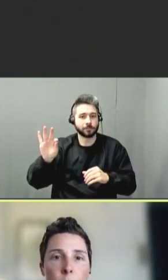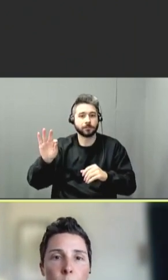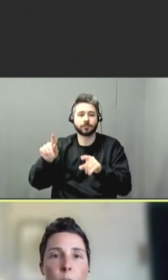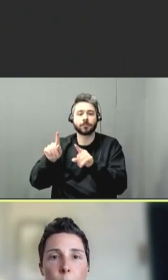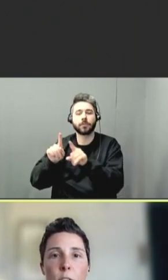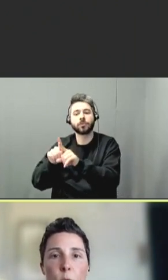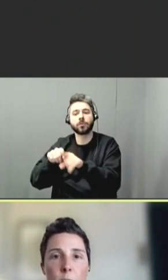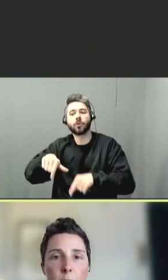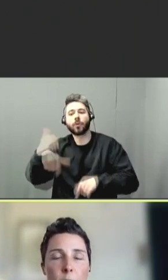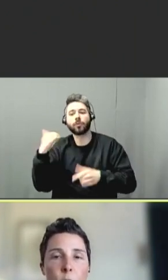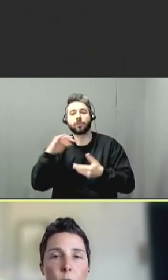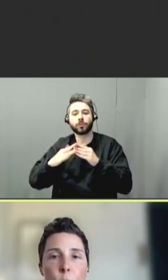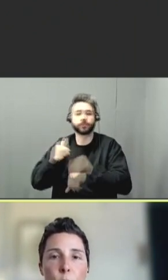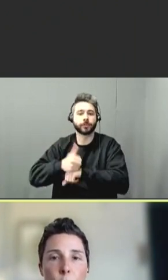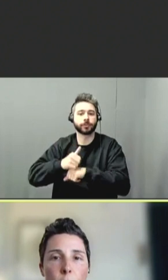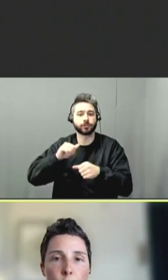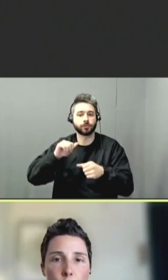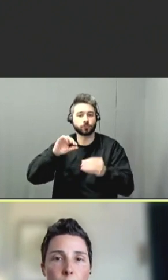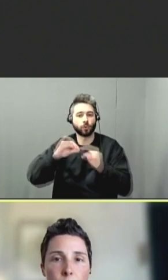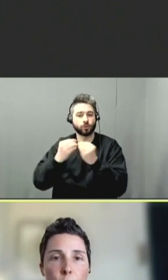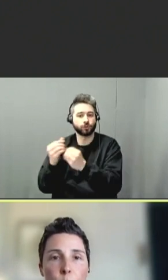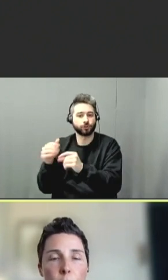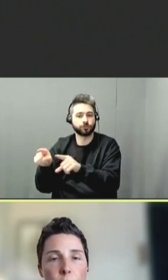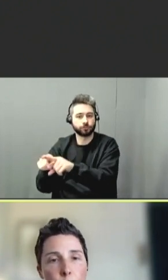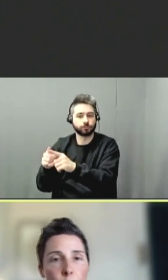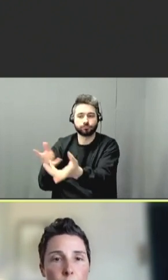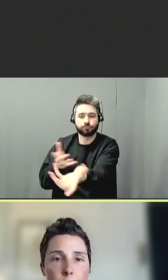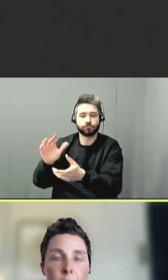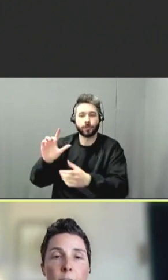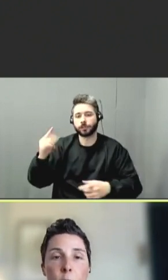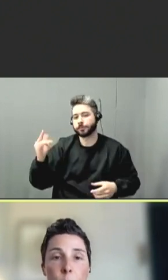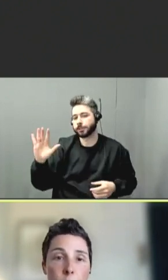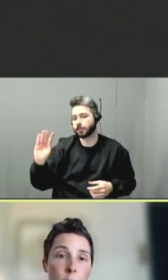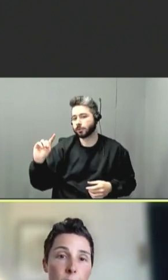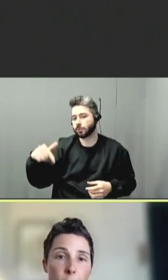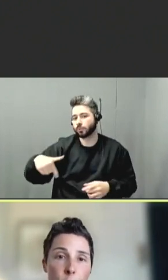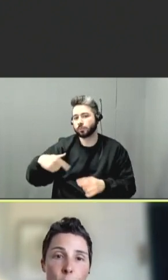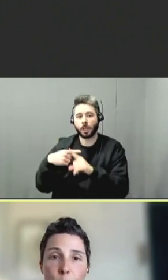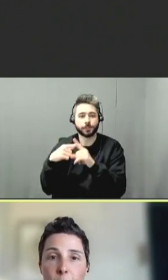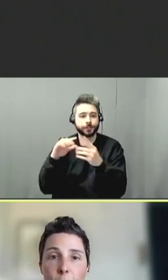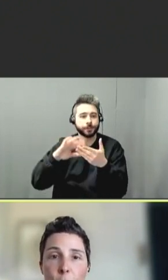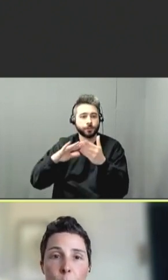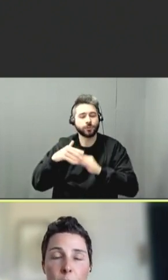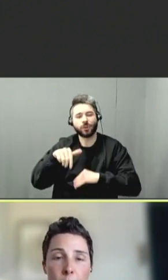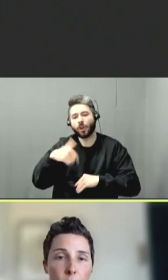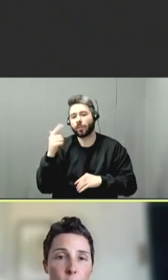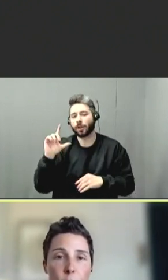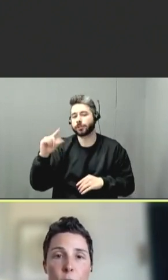community-based organizations who serve LGBTQ+ communities, specifically other LGBTQ+ centers,